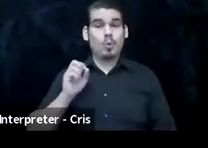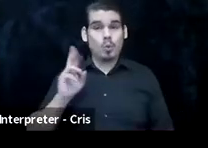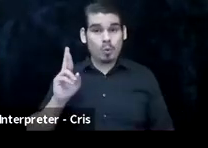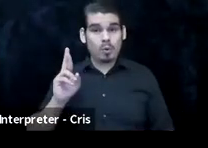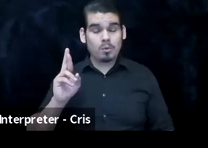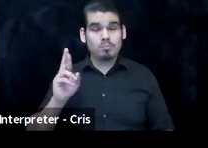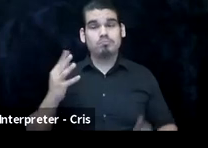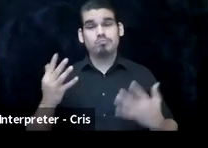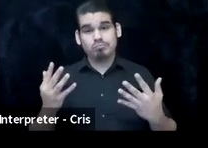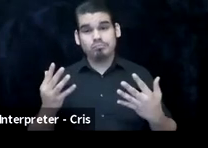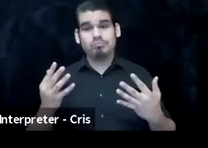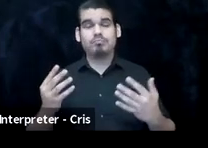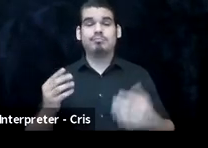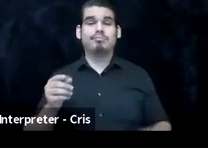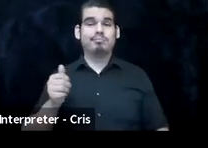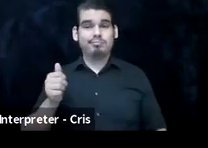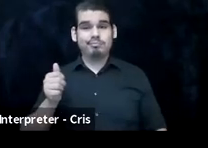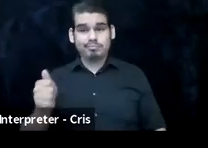Katherine Squire: Okay perfect and I just got a clarification on the.